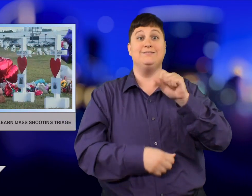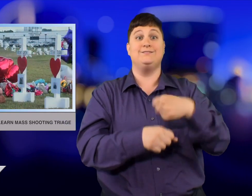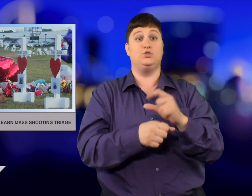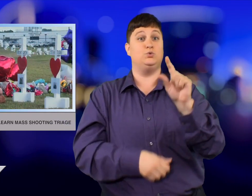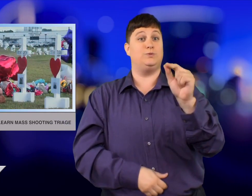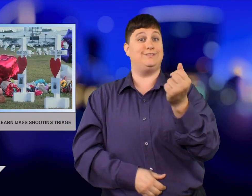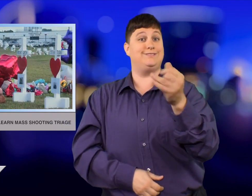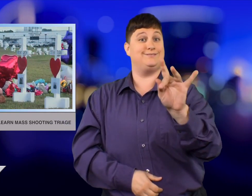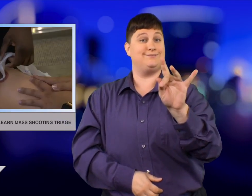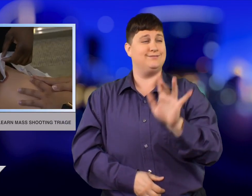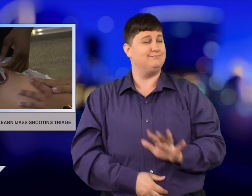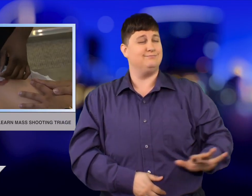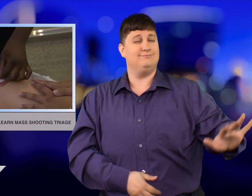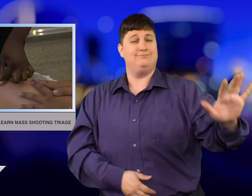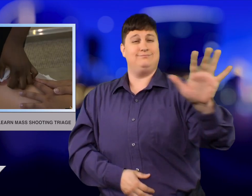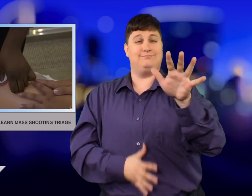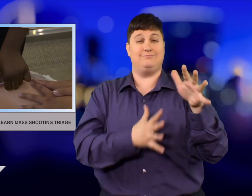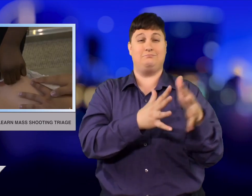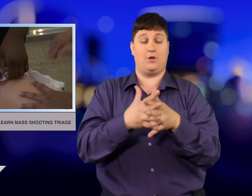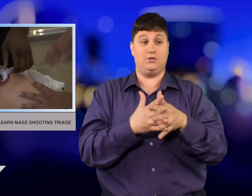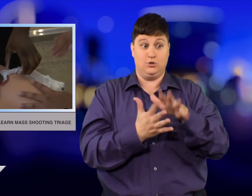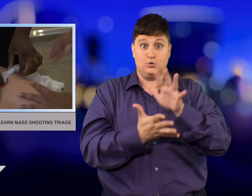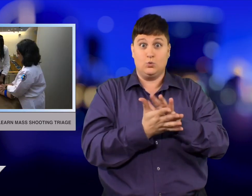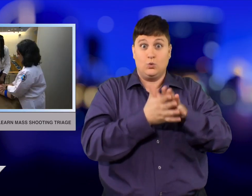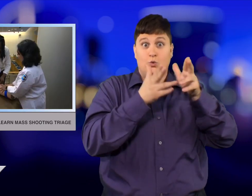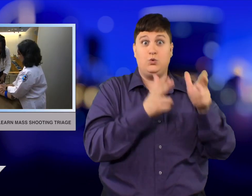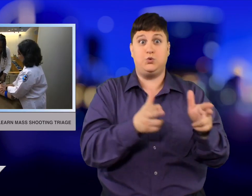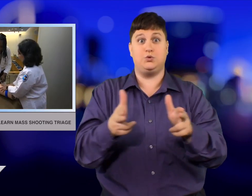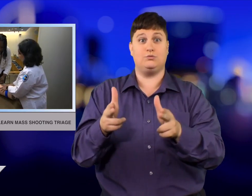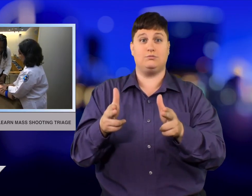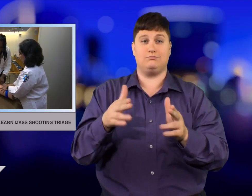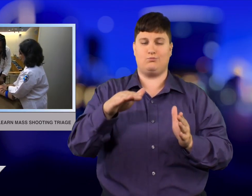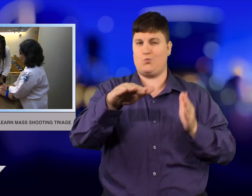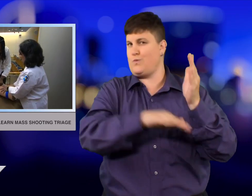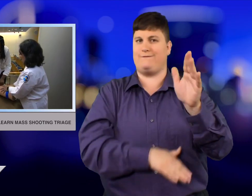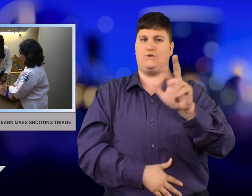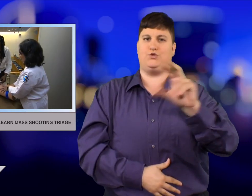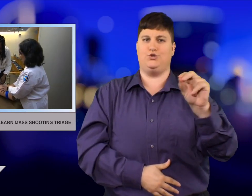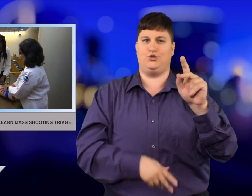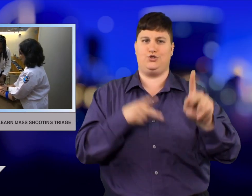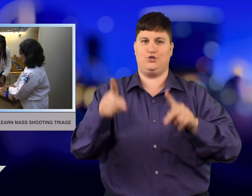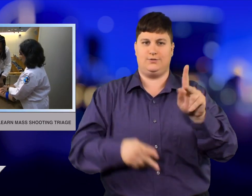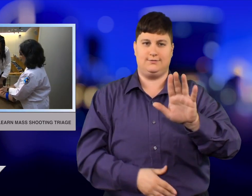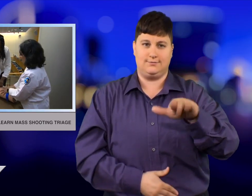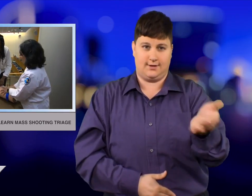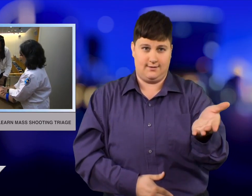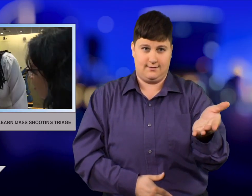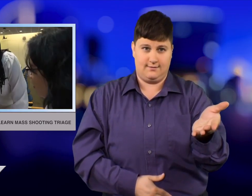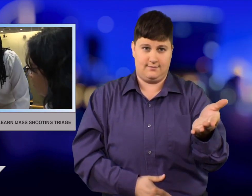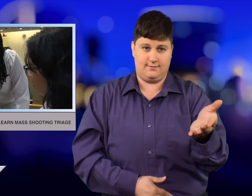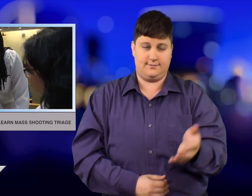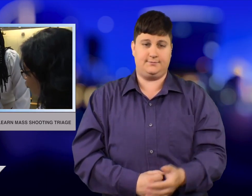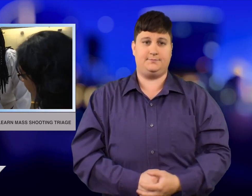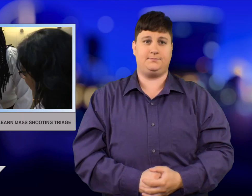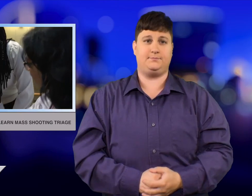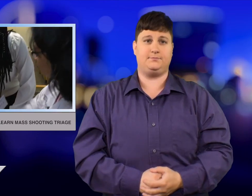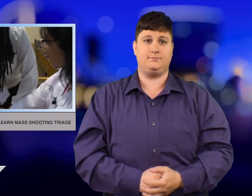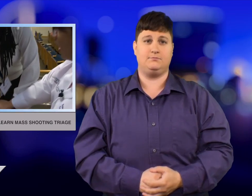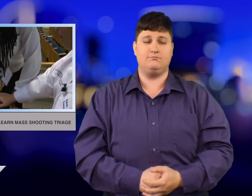And in 2018 more than 30 people have been killed in school shootings across the country.